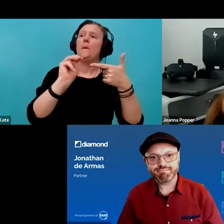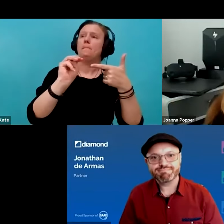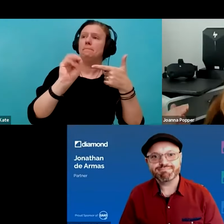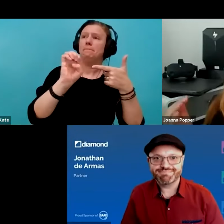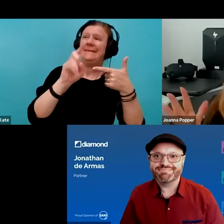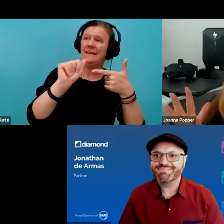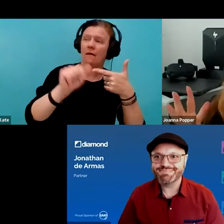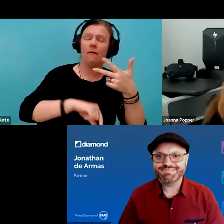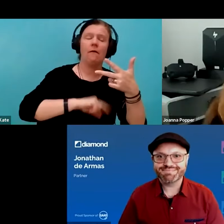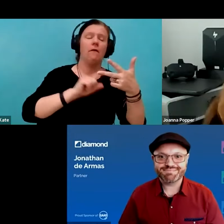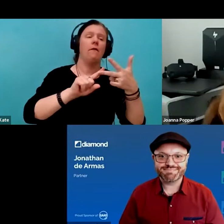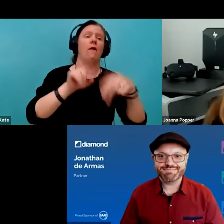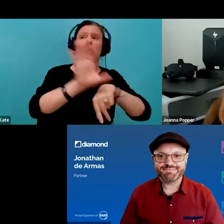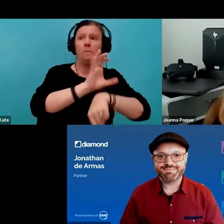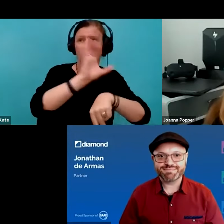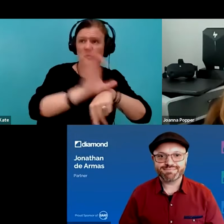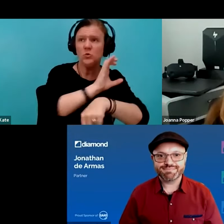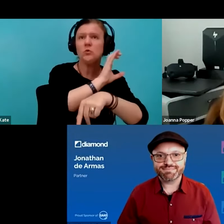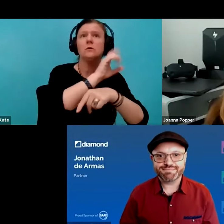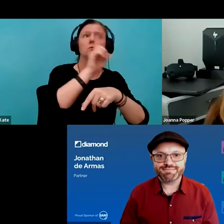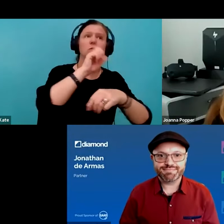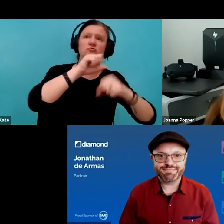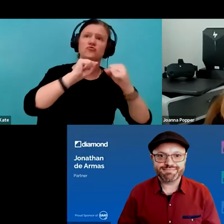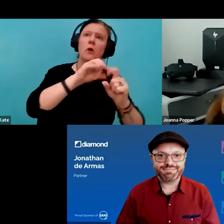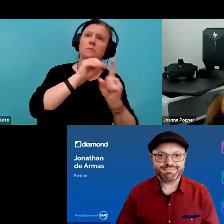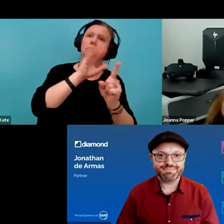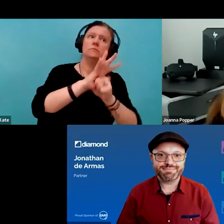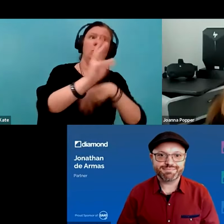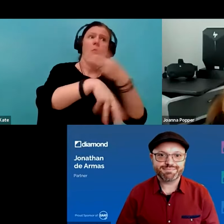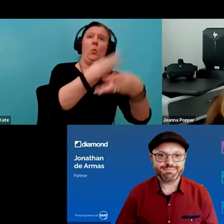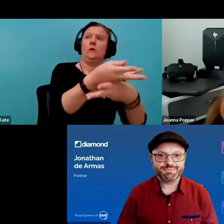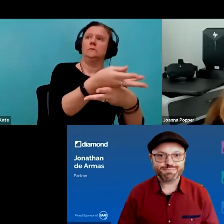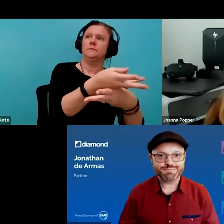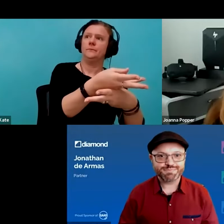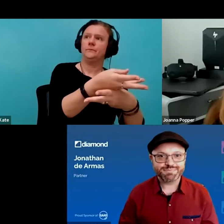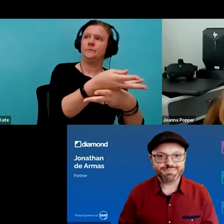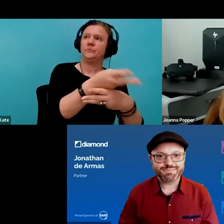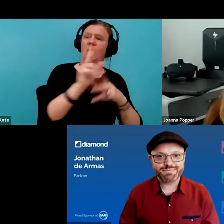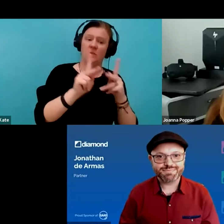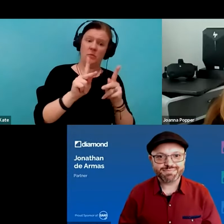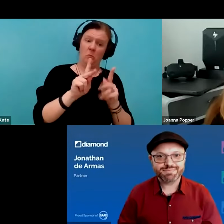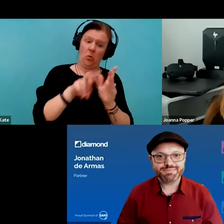Joanna Popper: And was going to have an outsized impact on the world and that the people working in the field where